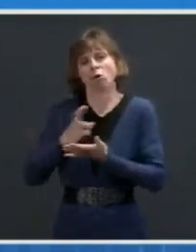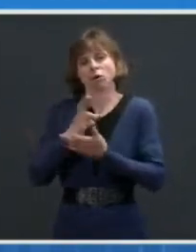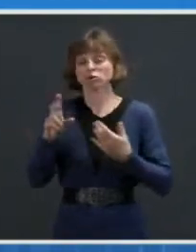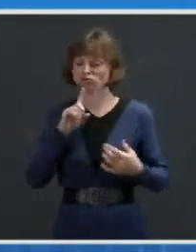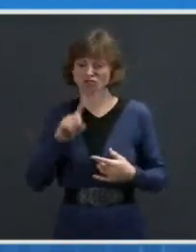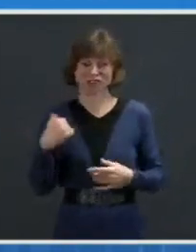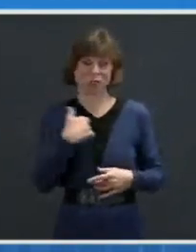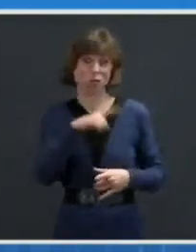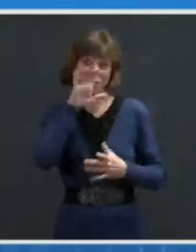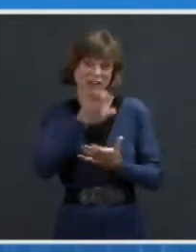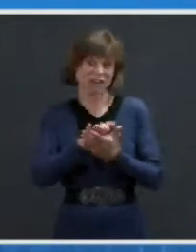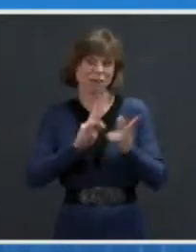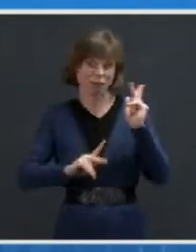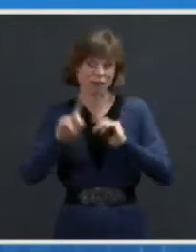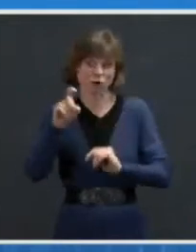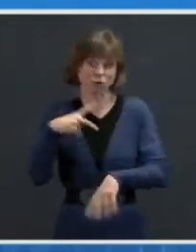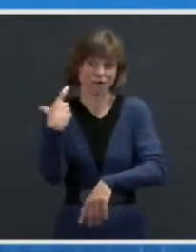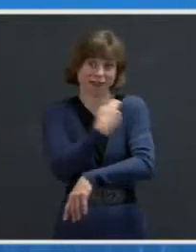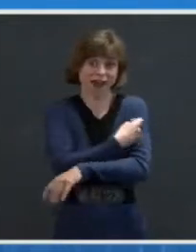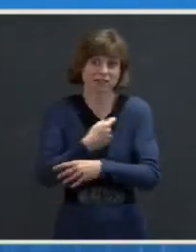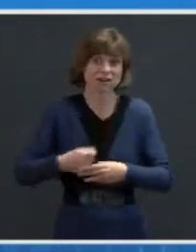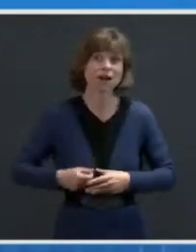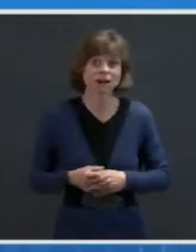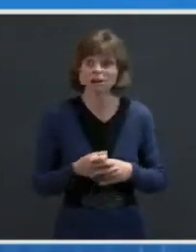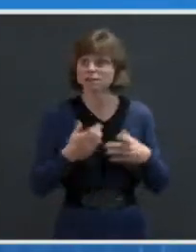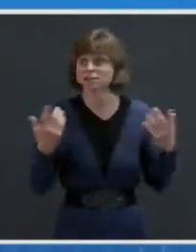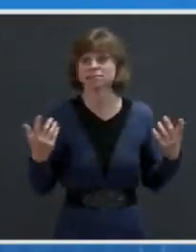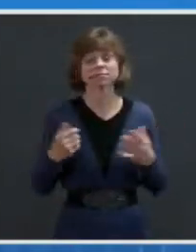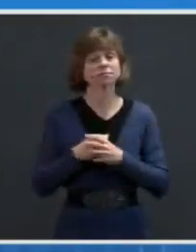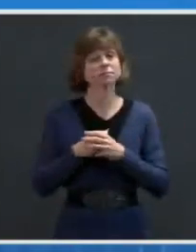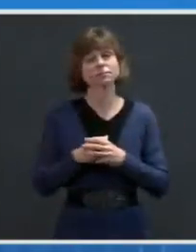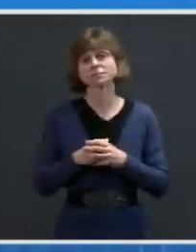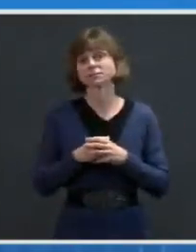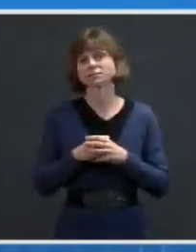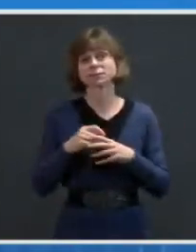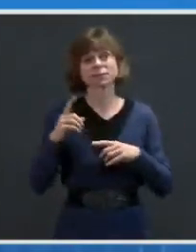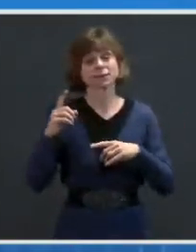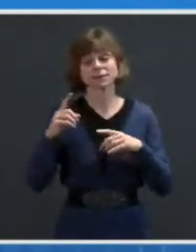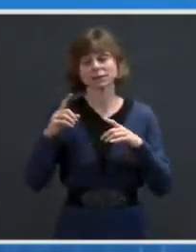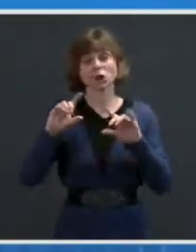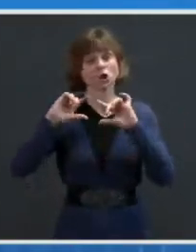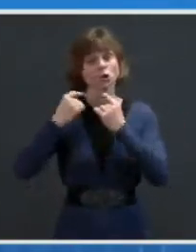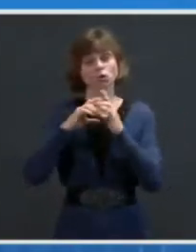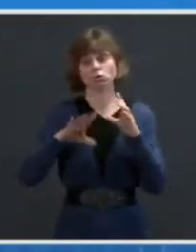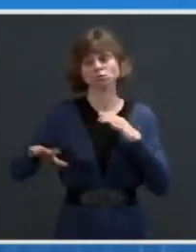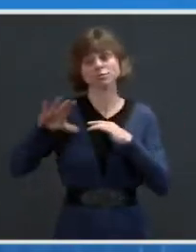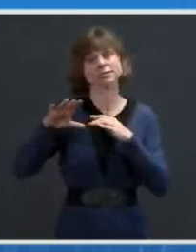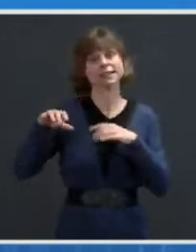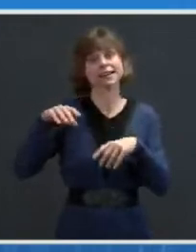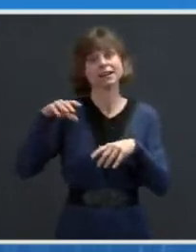SOCIAL VULNERABILITY INDEX TO GUIDE WHERE RESOURCES SHOULD GO. ULTIMATELY, WE DO BELIEVE THAT